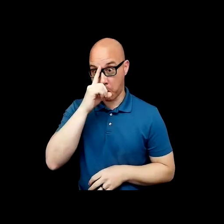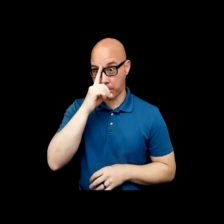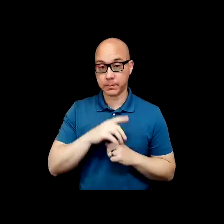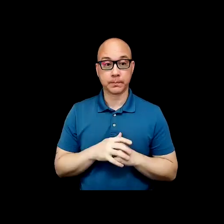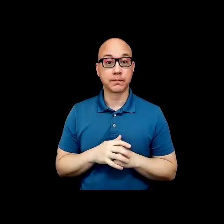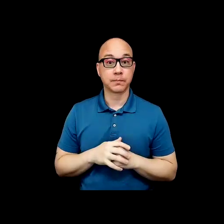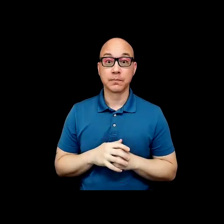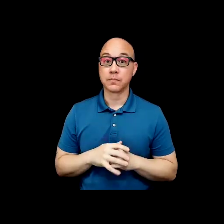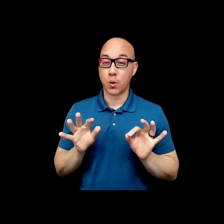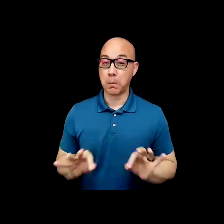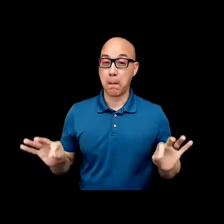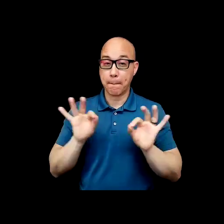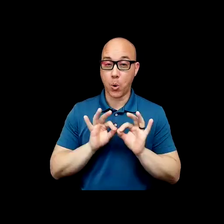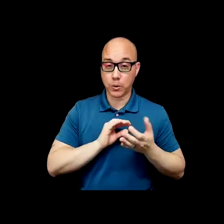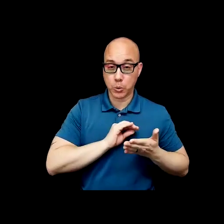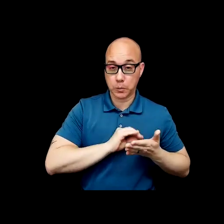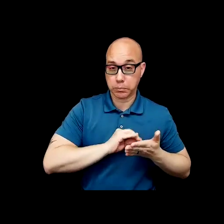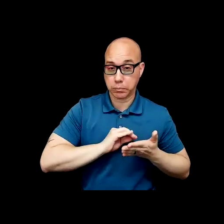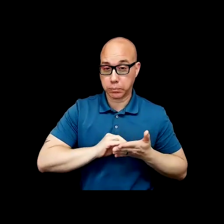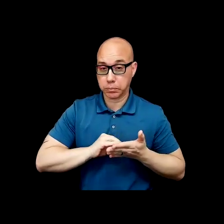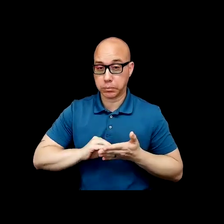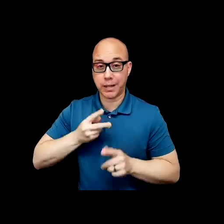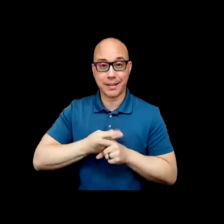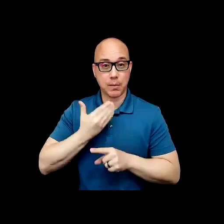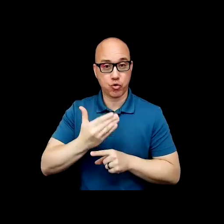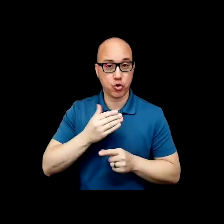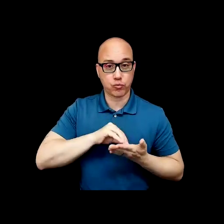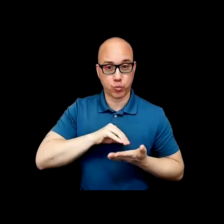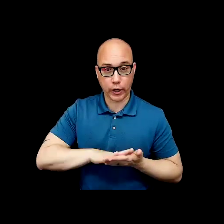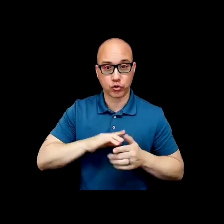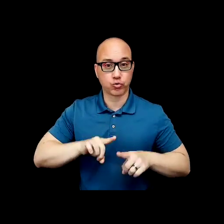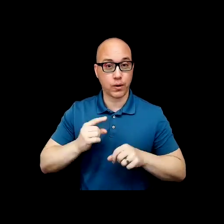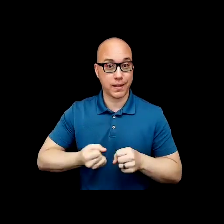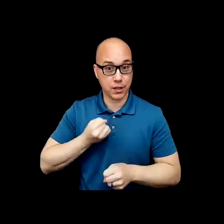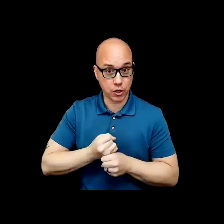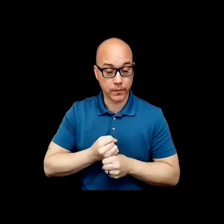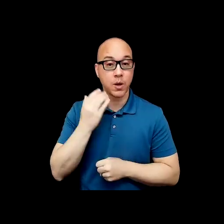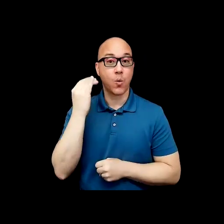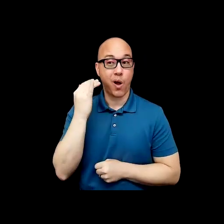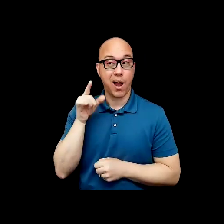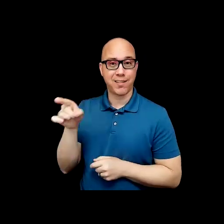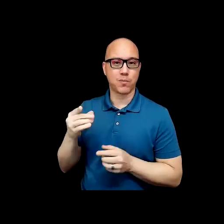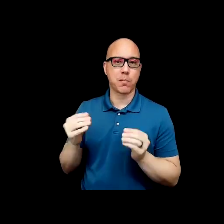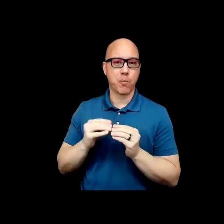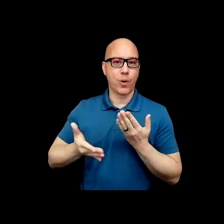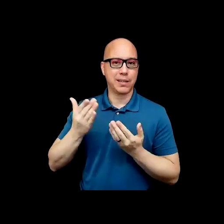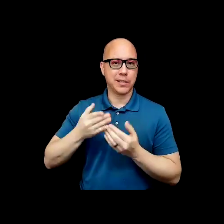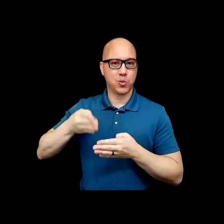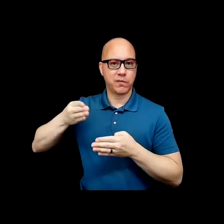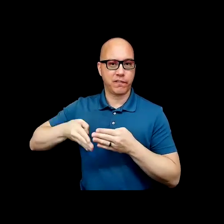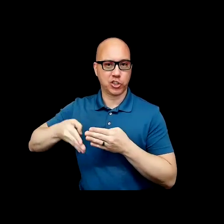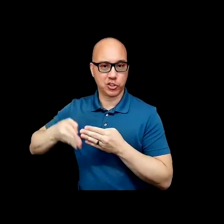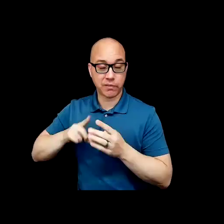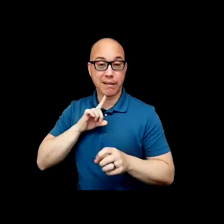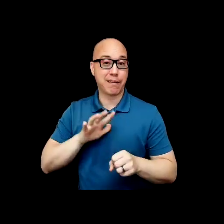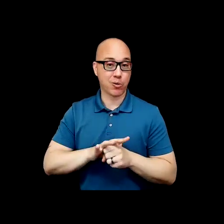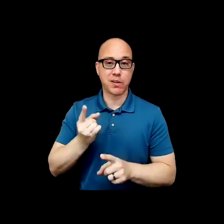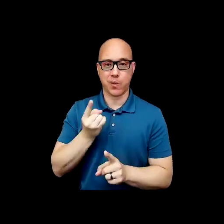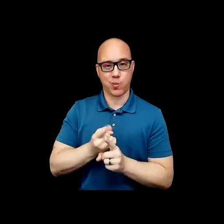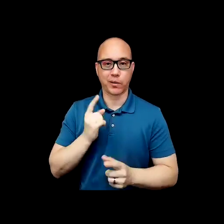keeping good records will make these forms easier to complete, and make sure they are accurate.